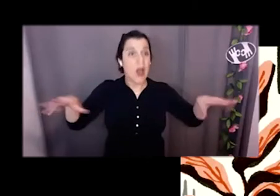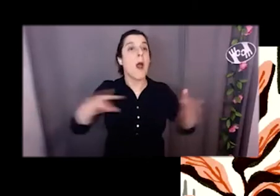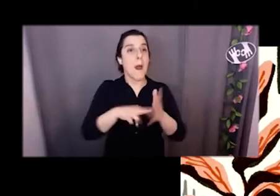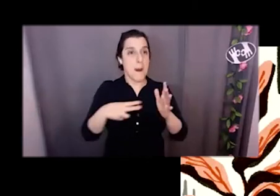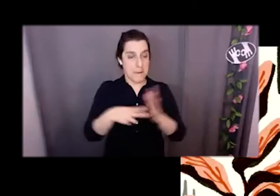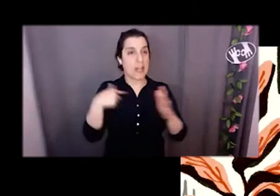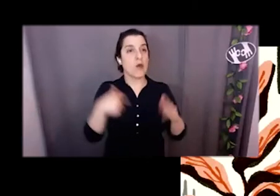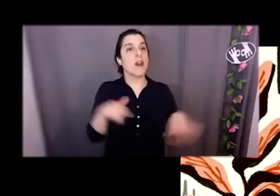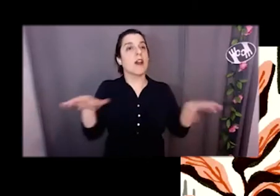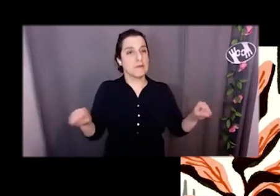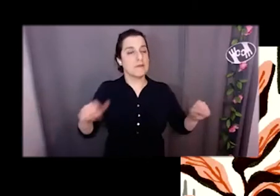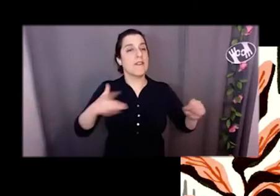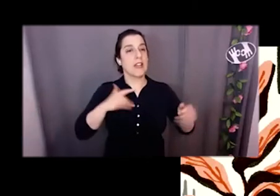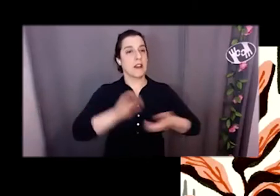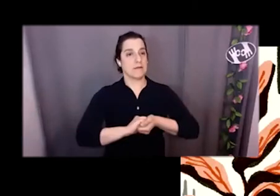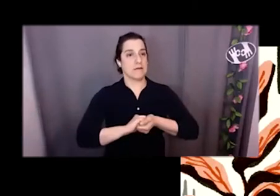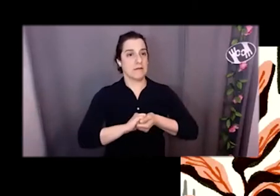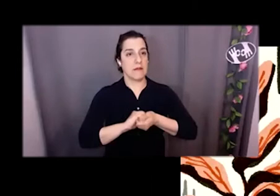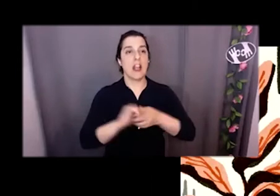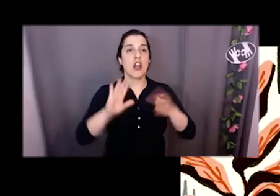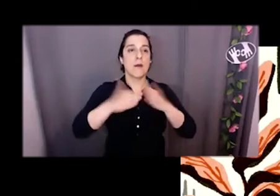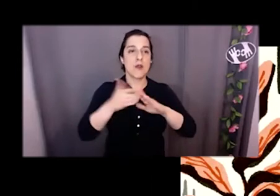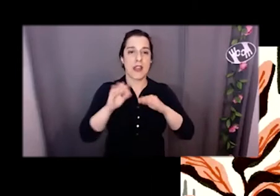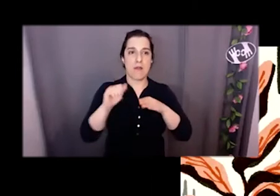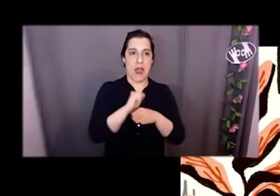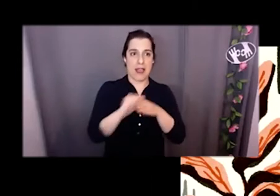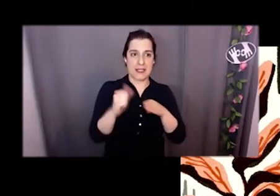practice where we can offer and seek wisdom and fellowship as we grapple with